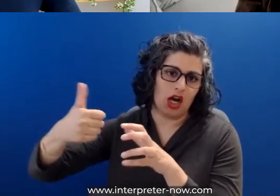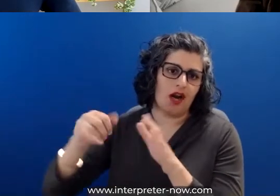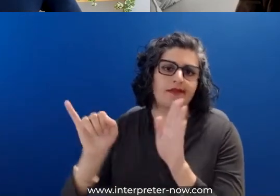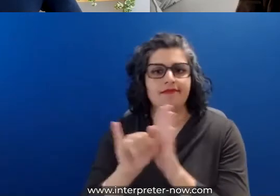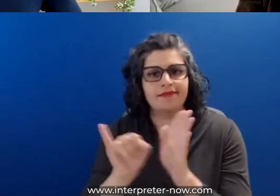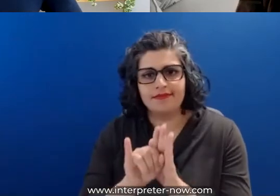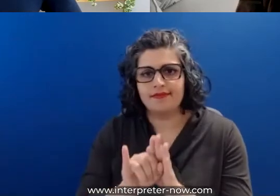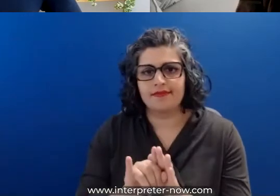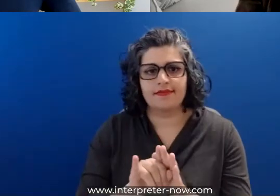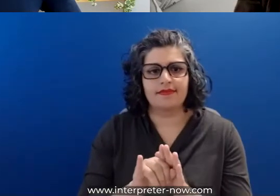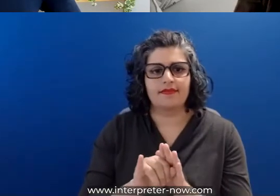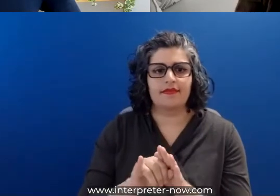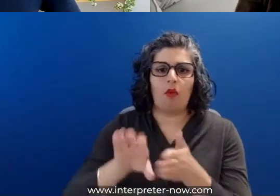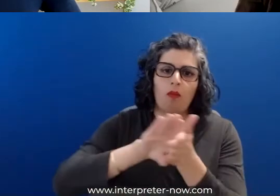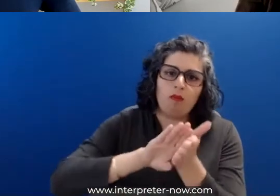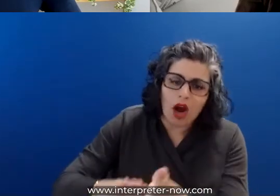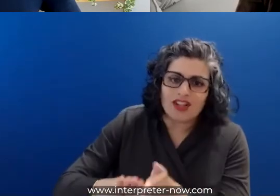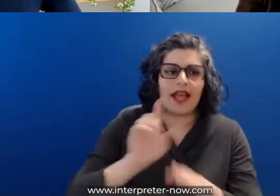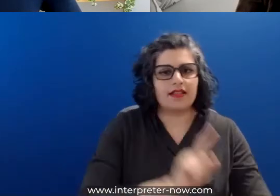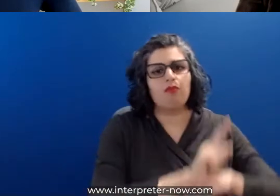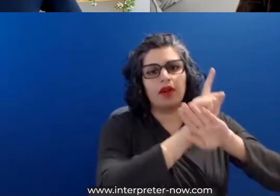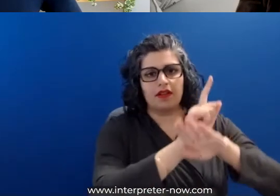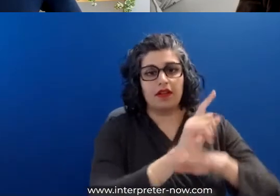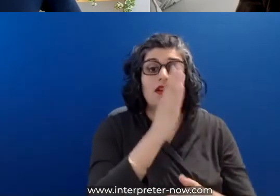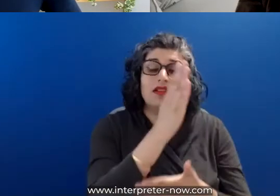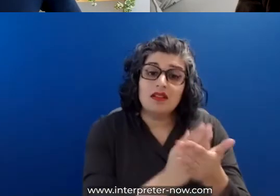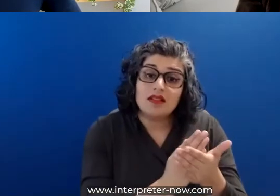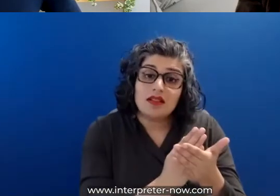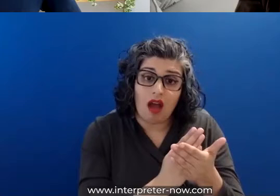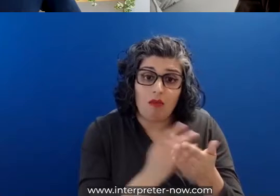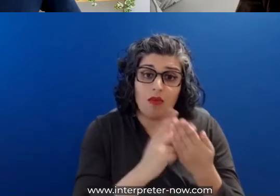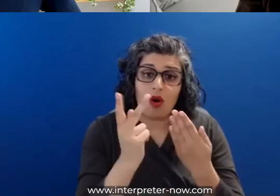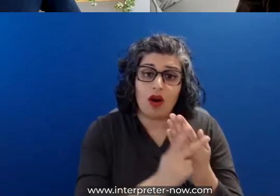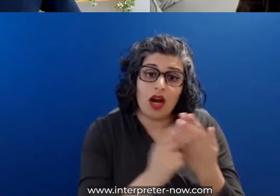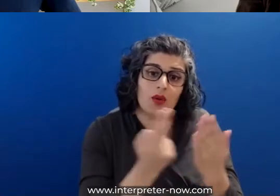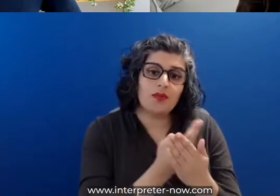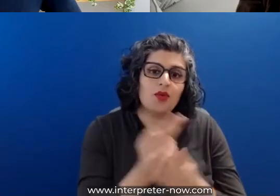and privileged in society. Some automated test-taking programmes even use facial detection